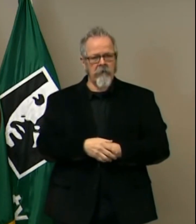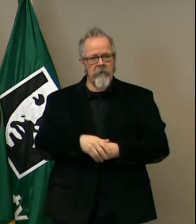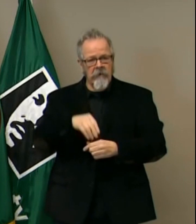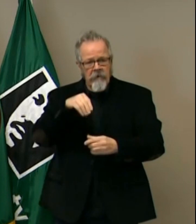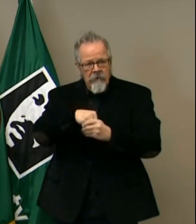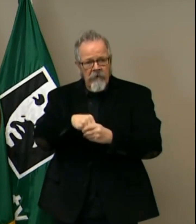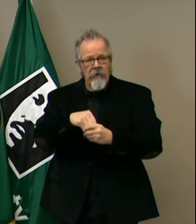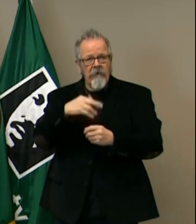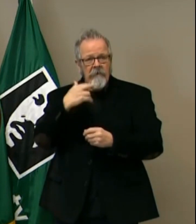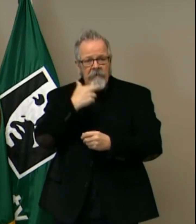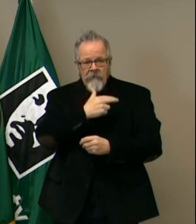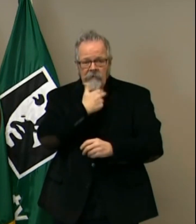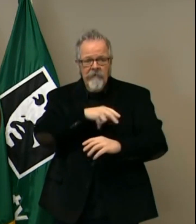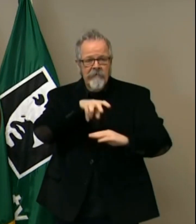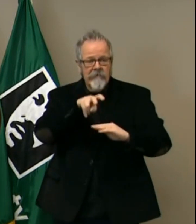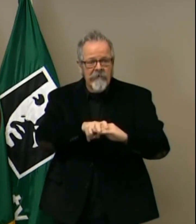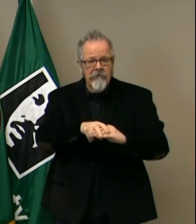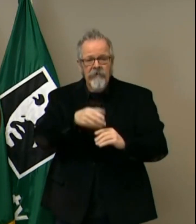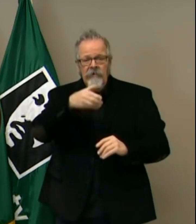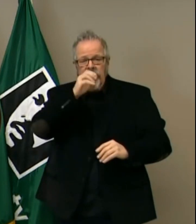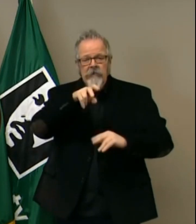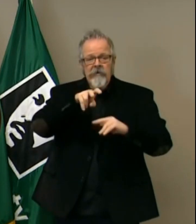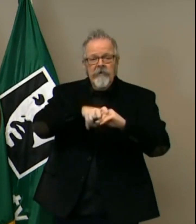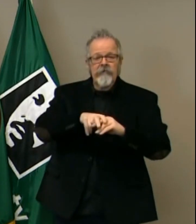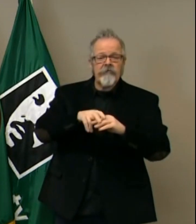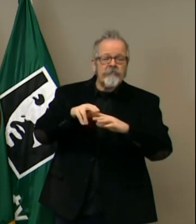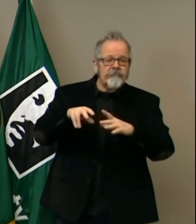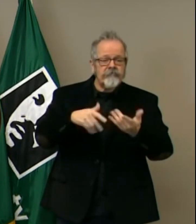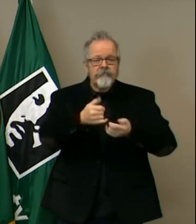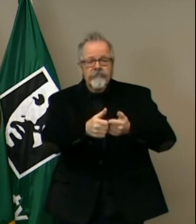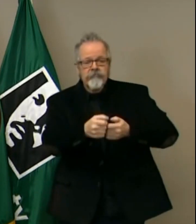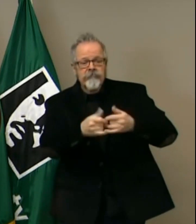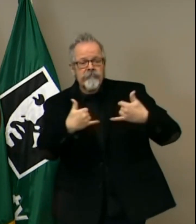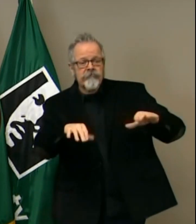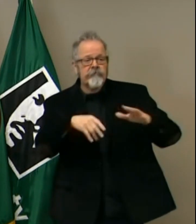be allowed under this order sit down food services at colleges will be